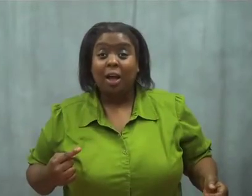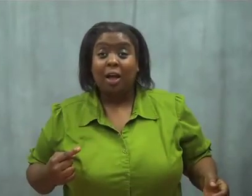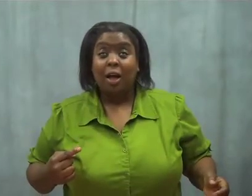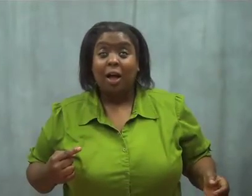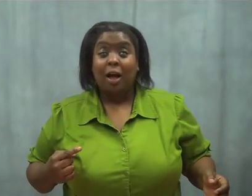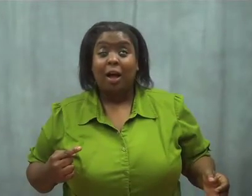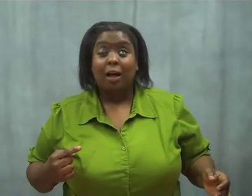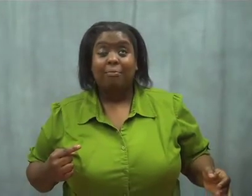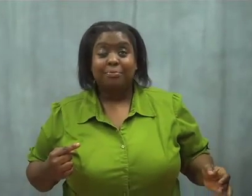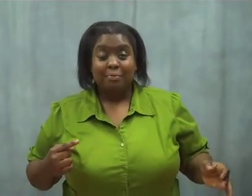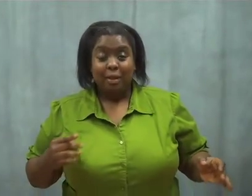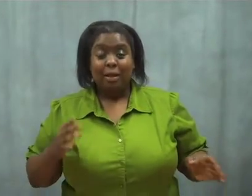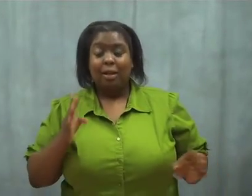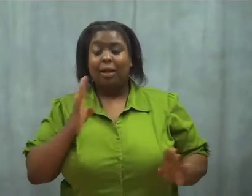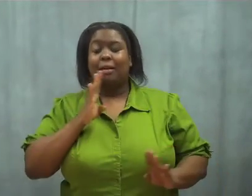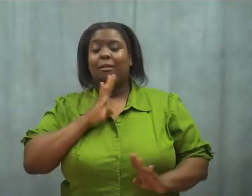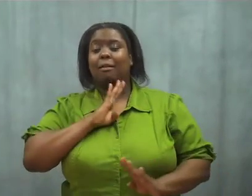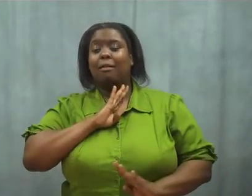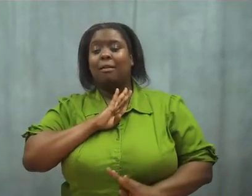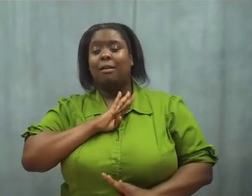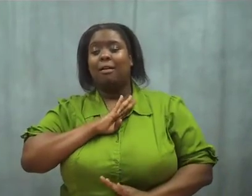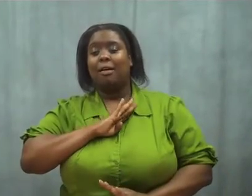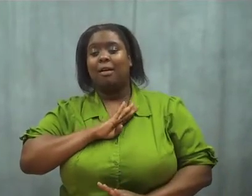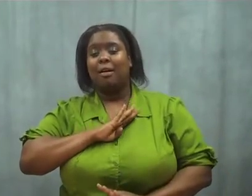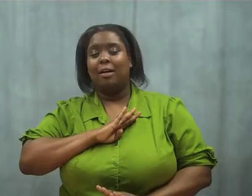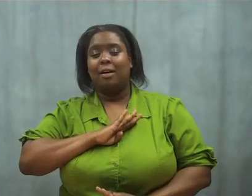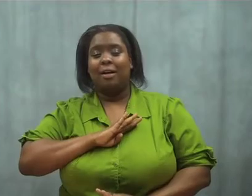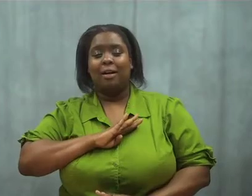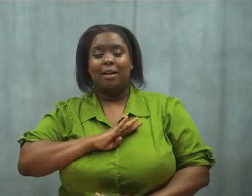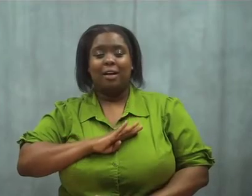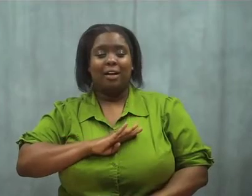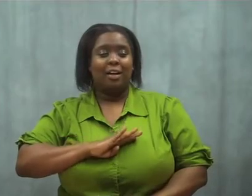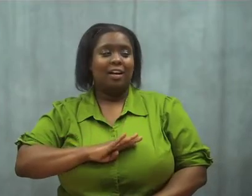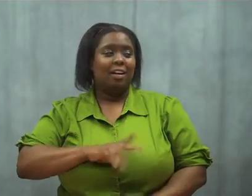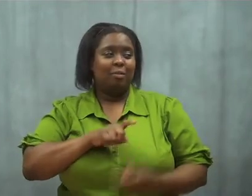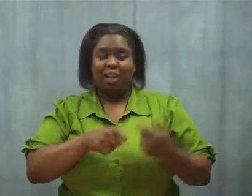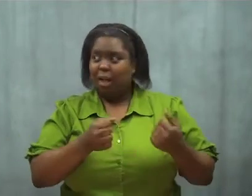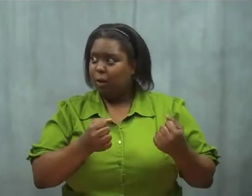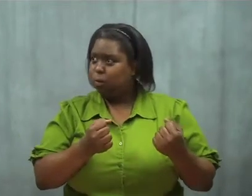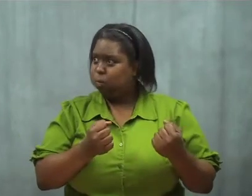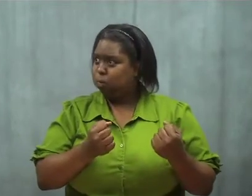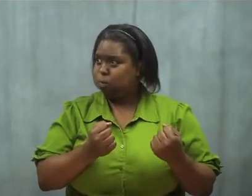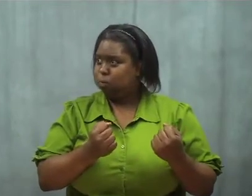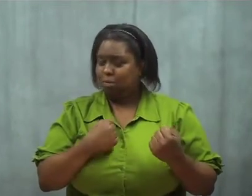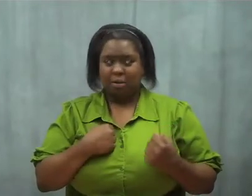What a relief for both of us!